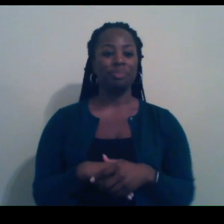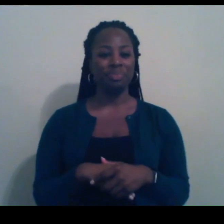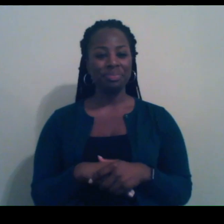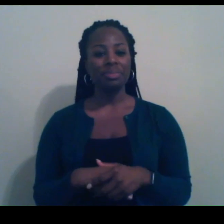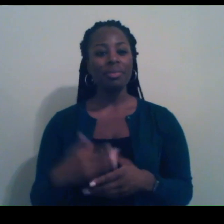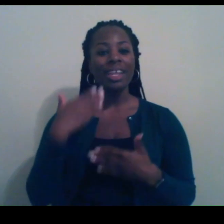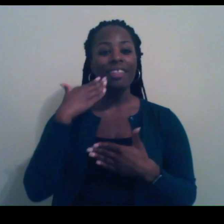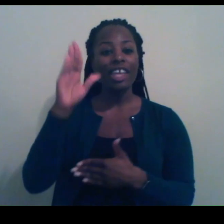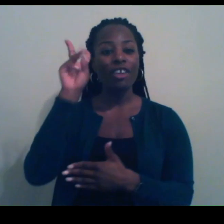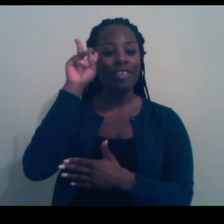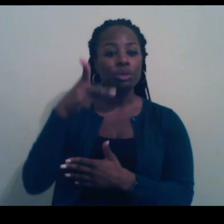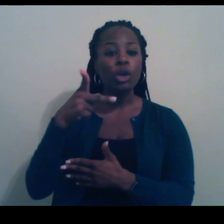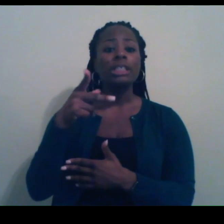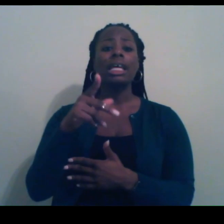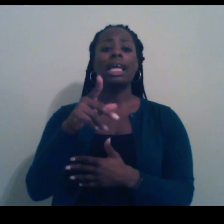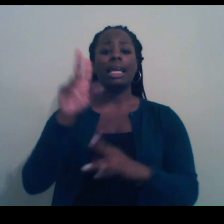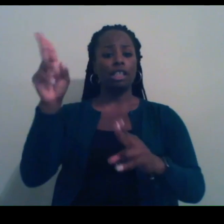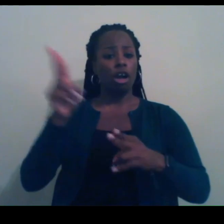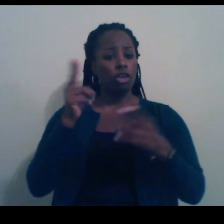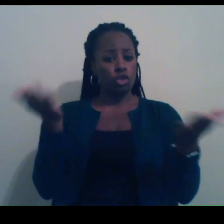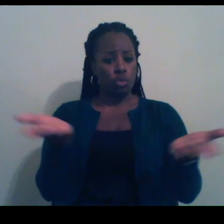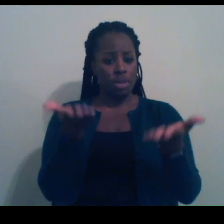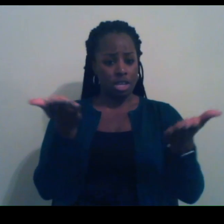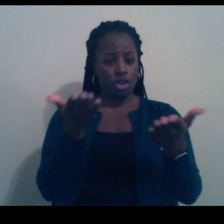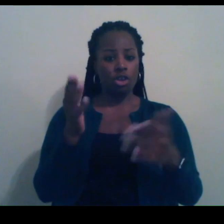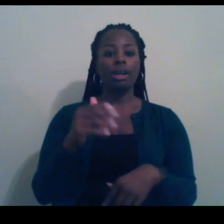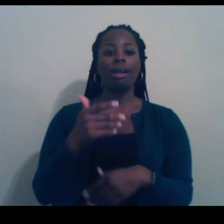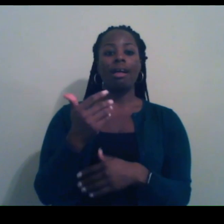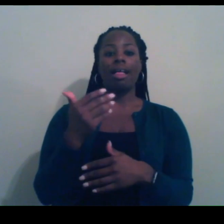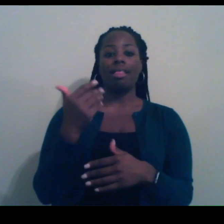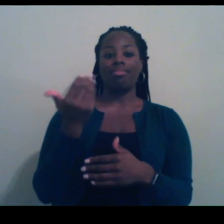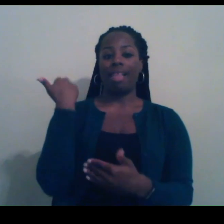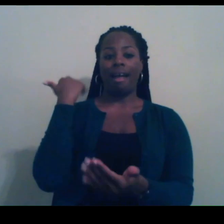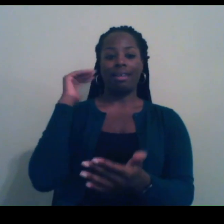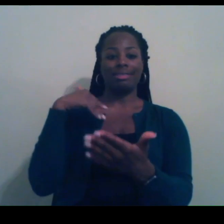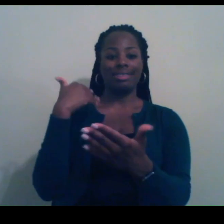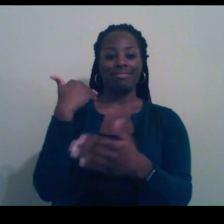here I just arrived from South Africa last night everybody took great care of